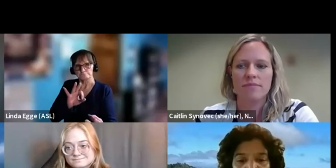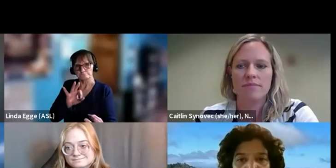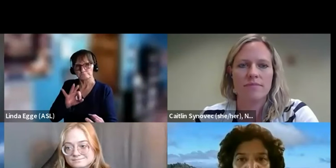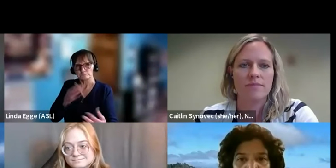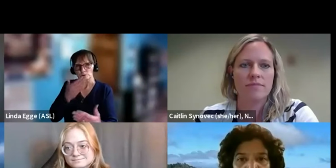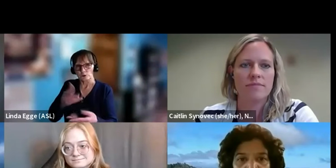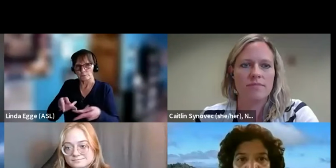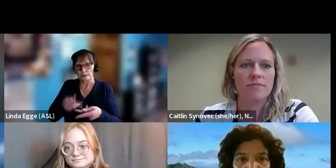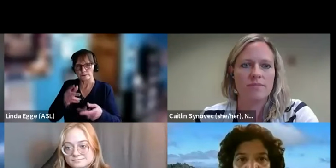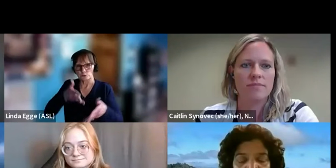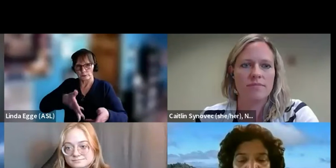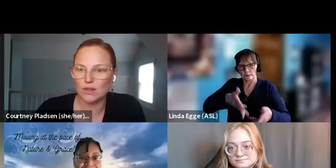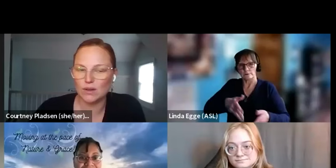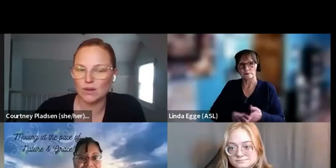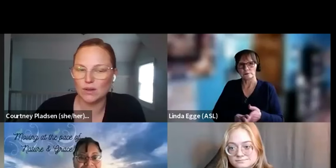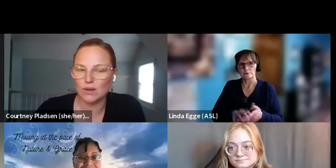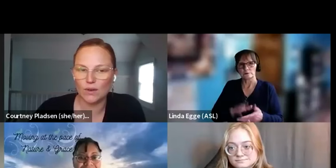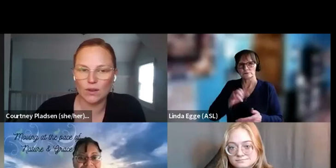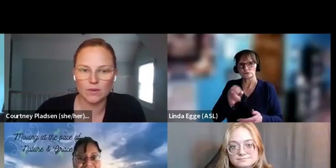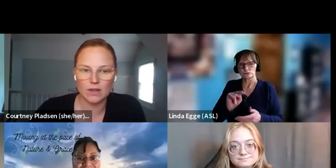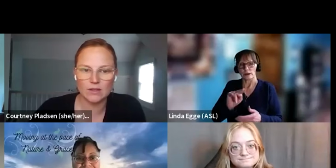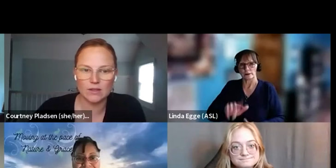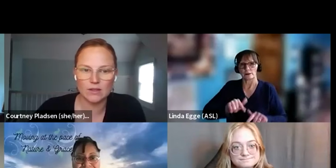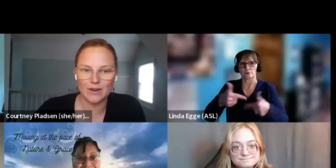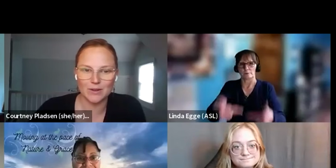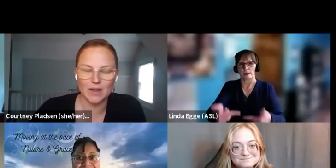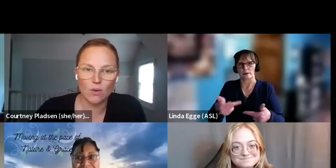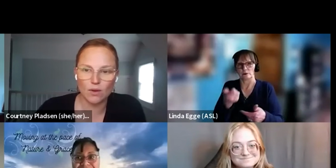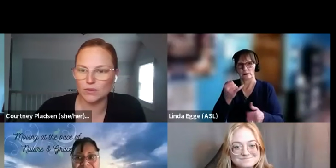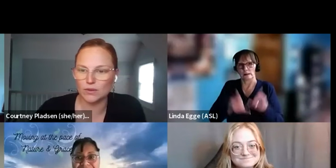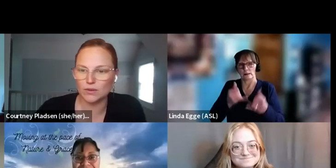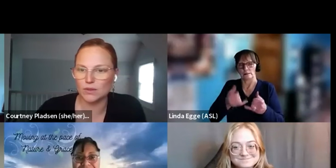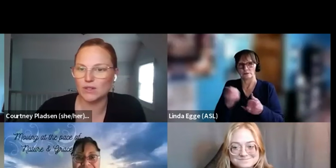Jen, I will turn it back over to you for our last few minutes here and thank you all so much.